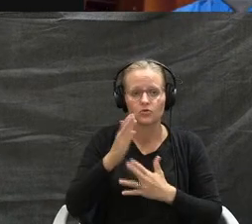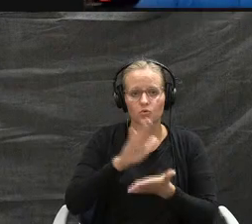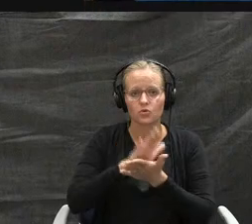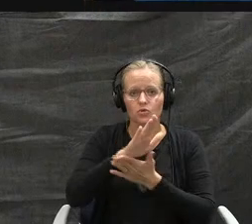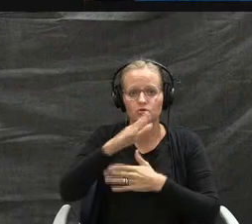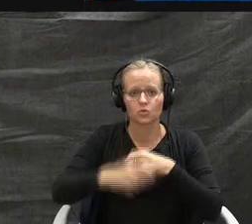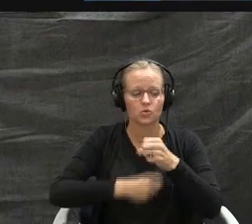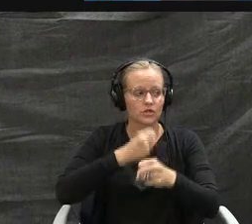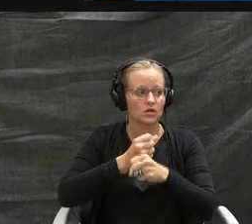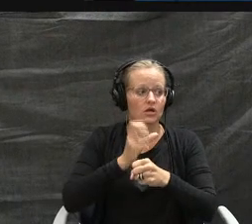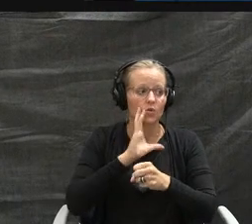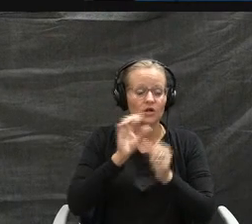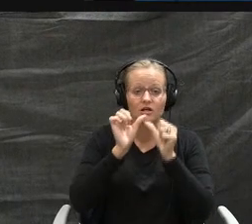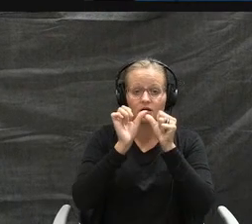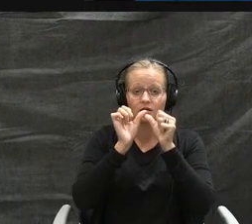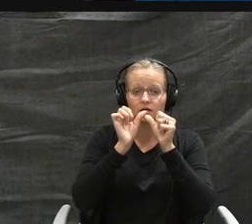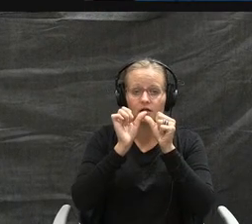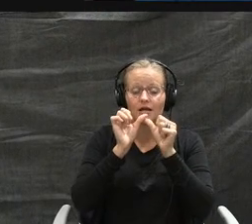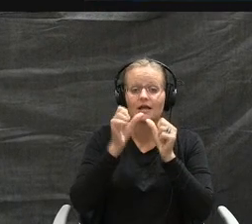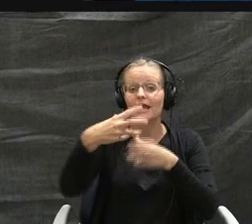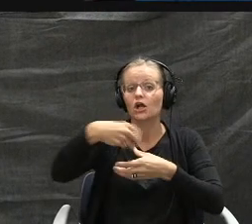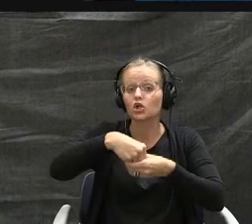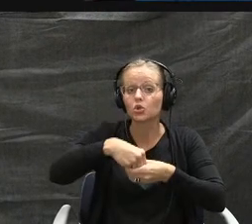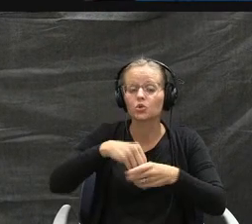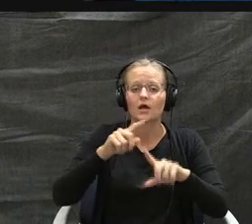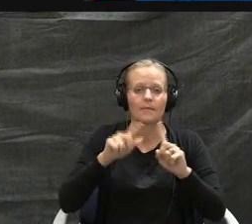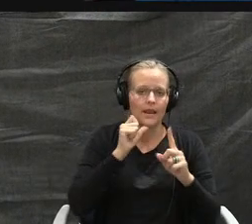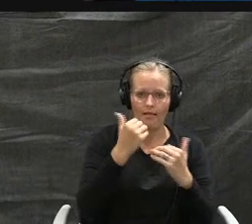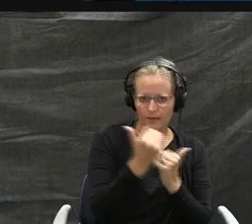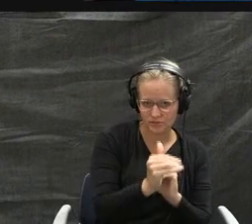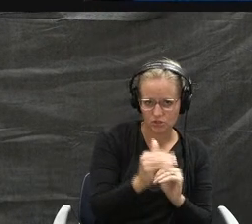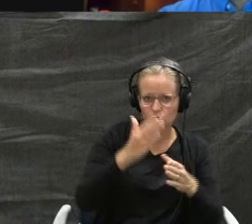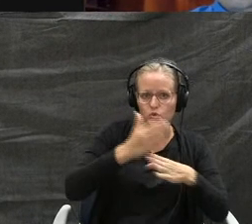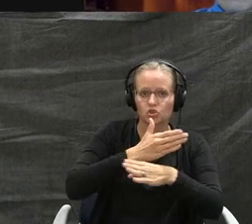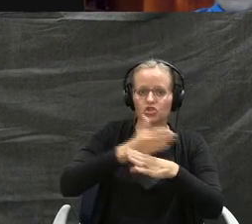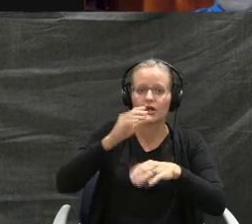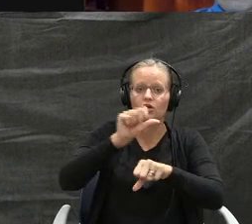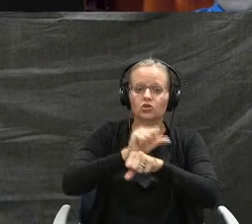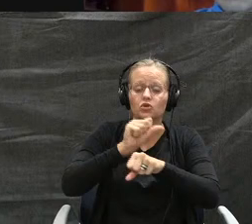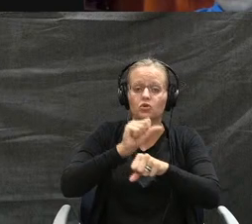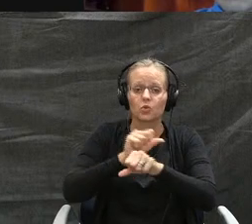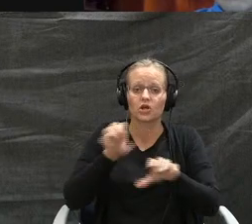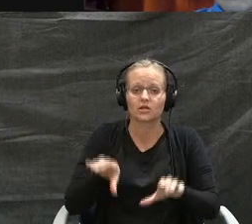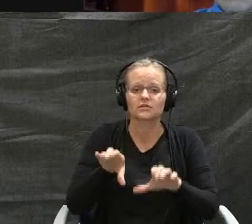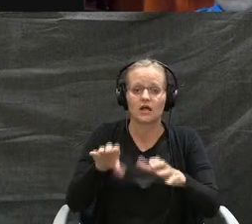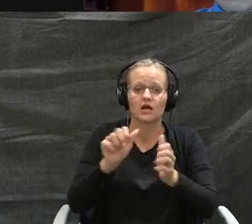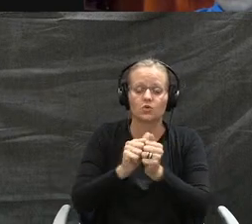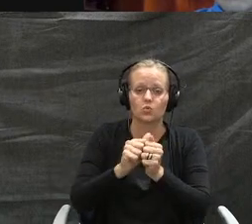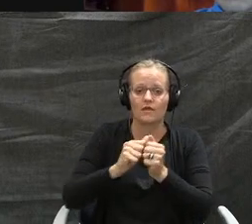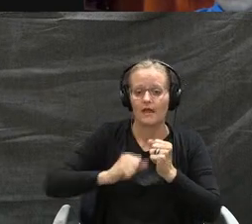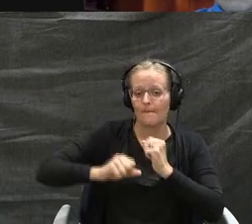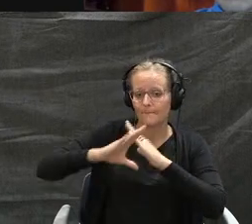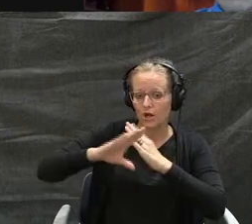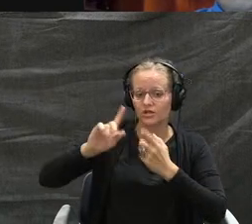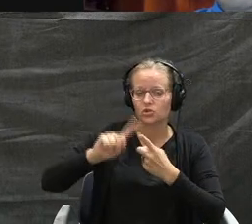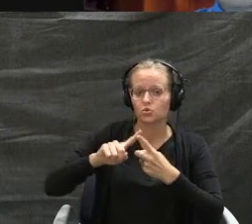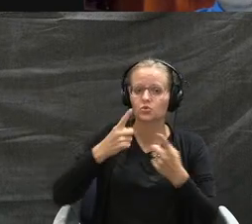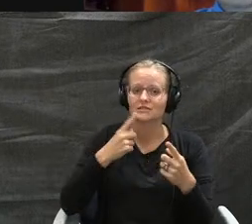but will not be limited to, sharing the work done through the barriers to success and reimagine Minnesota programs.